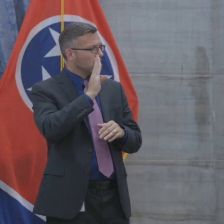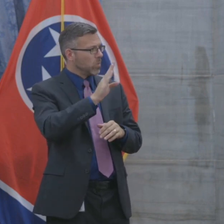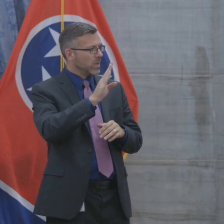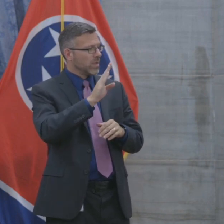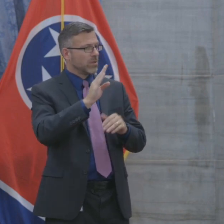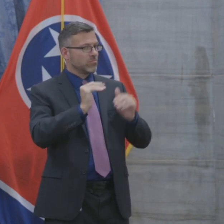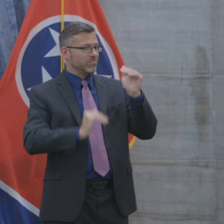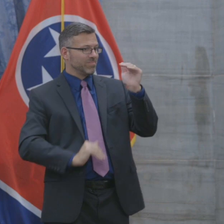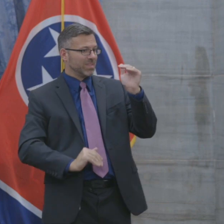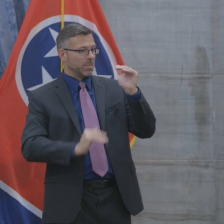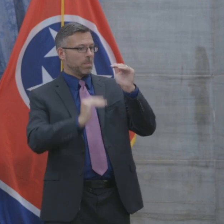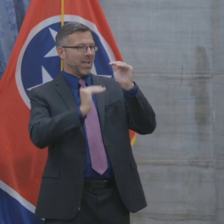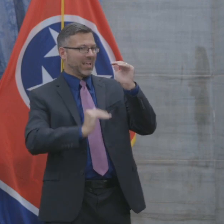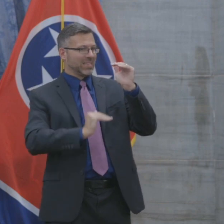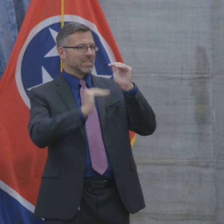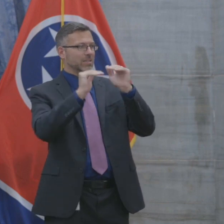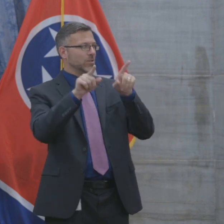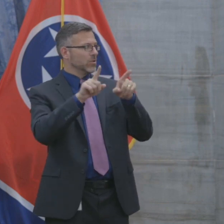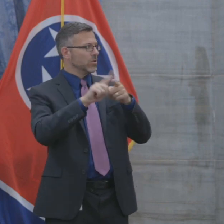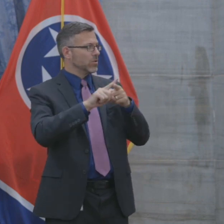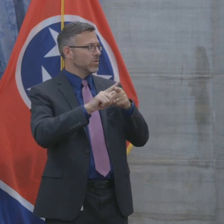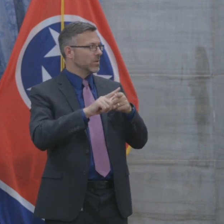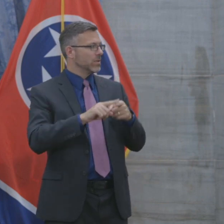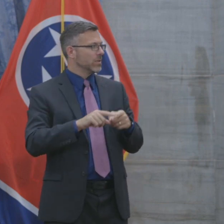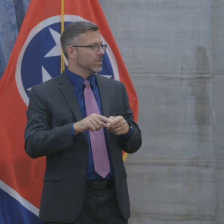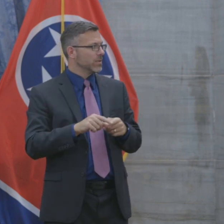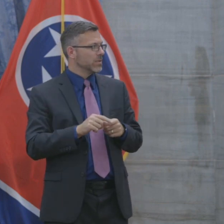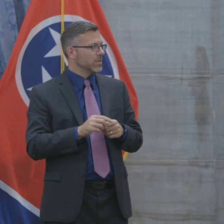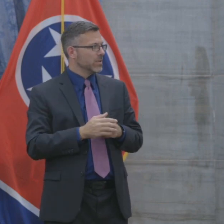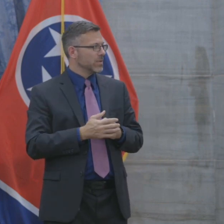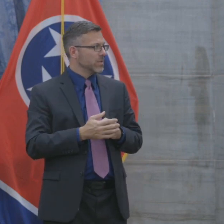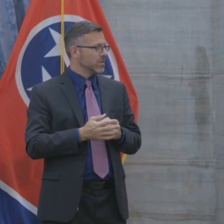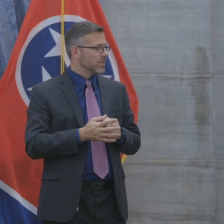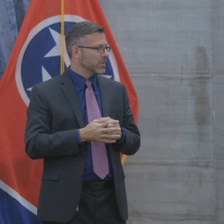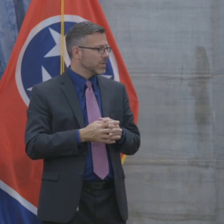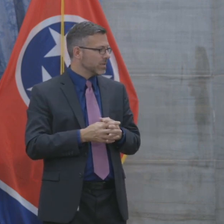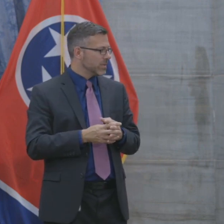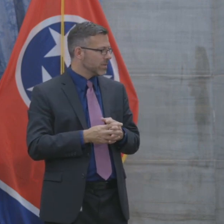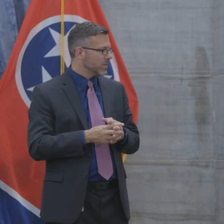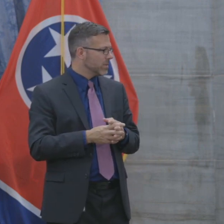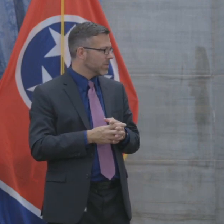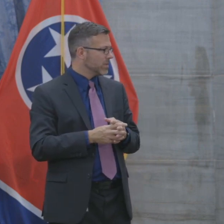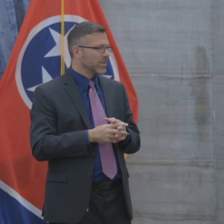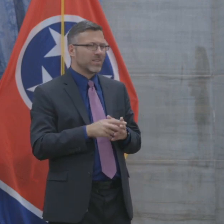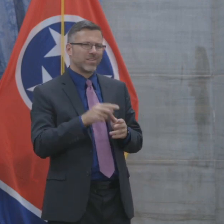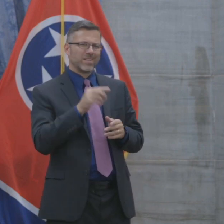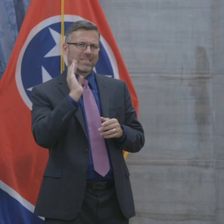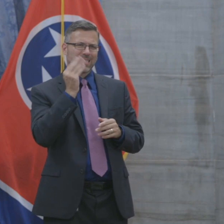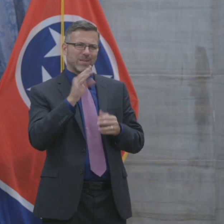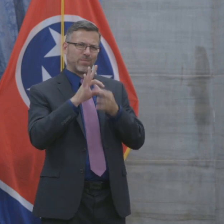lost wage replacement. This is not traditional unemployment. It's completely different. And so if it's five or six weeks,